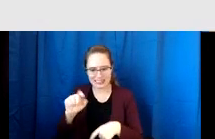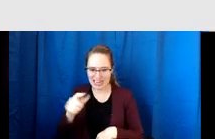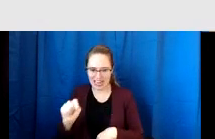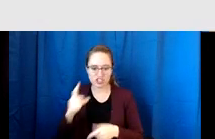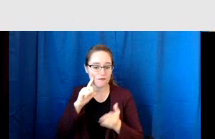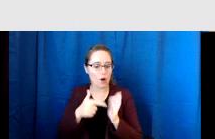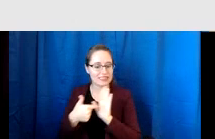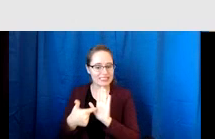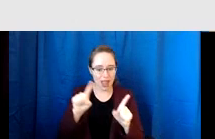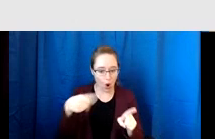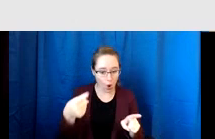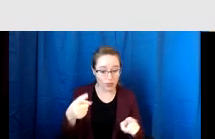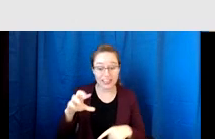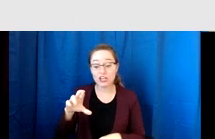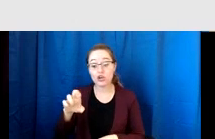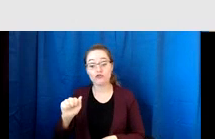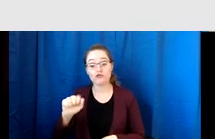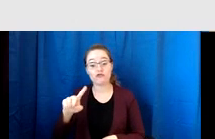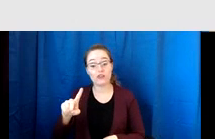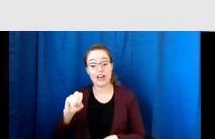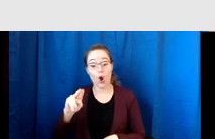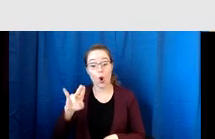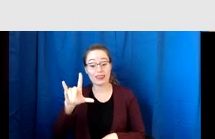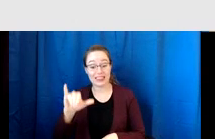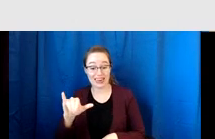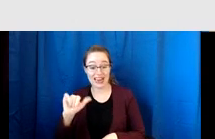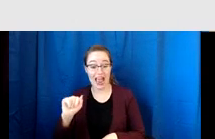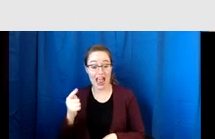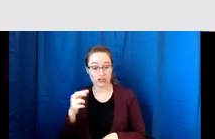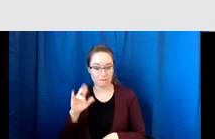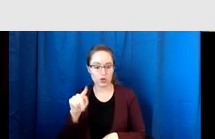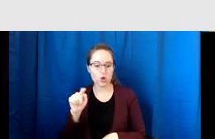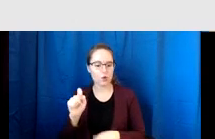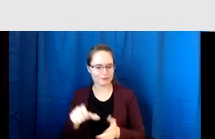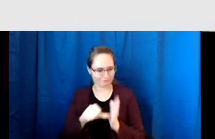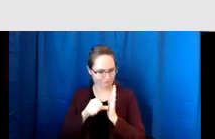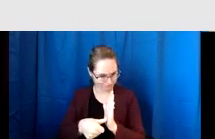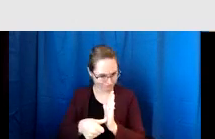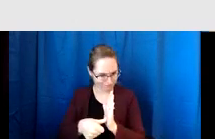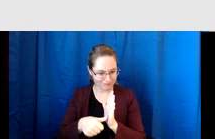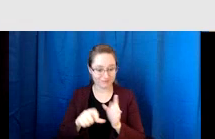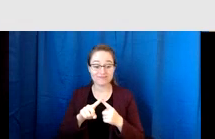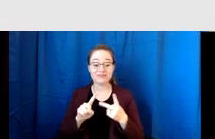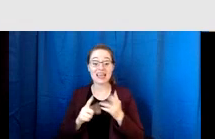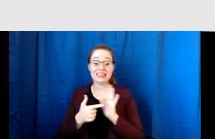the read-only attribute was specified and the display-only class was added.